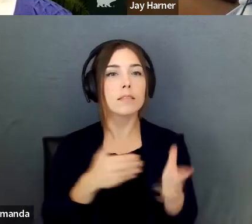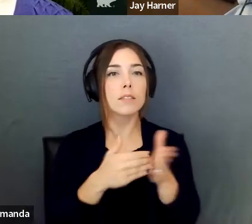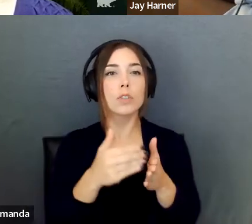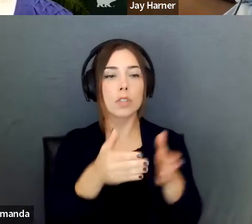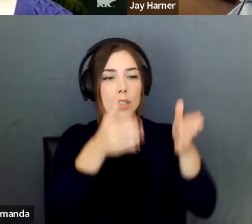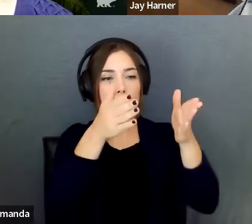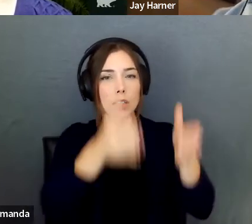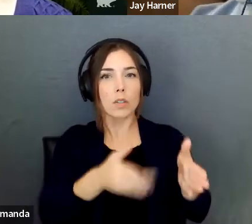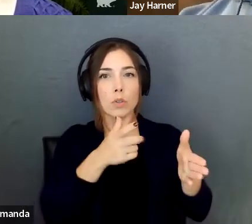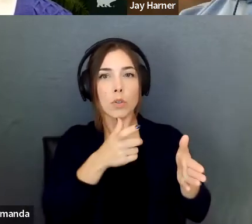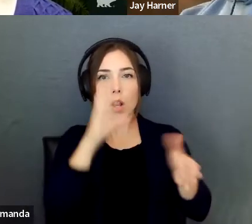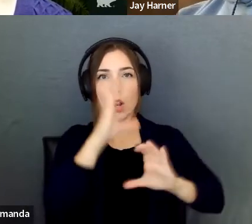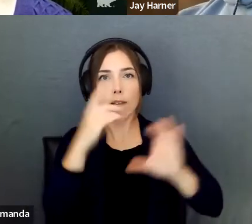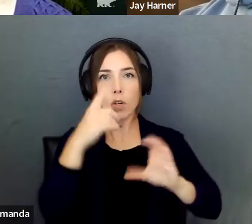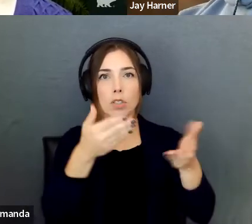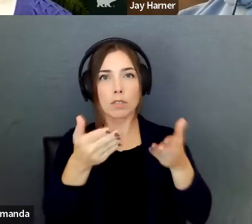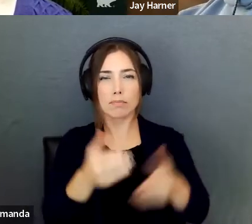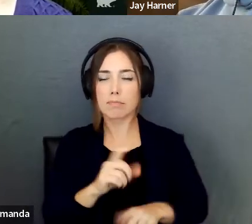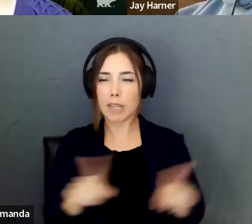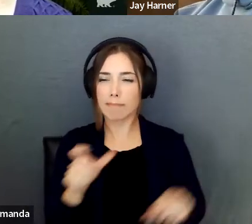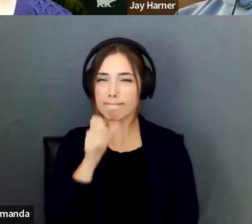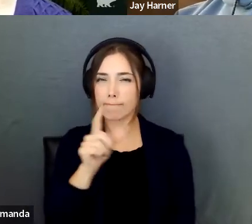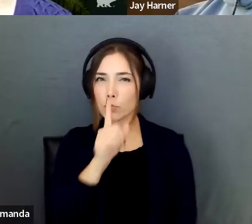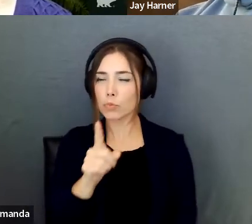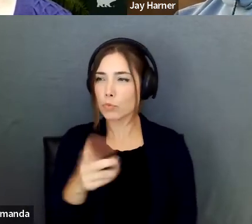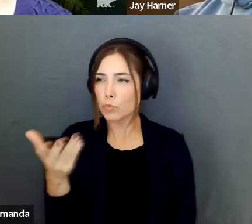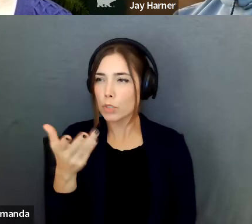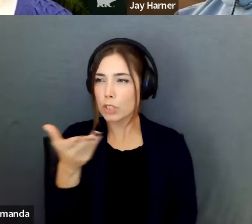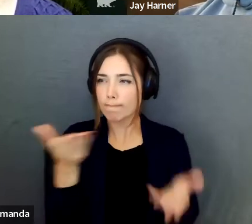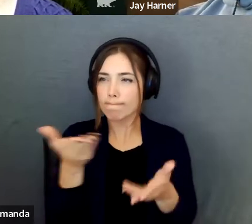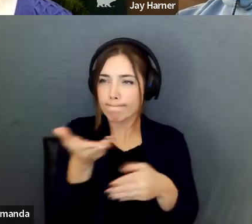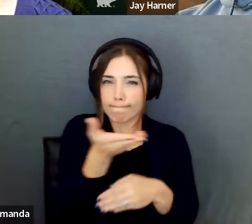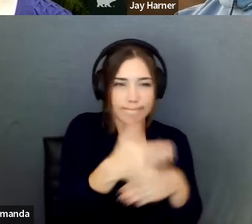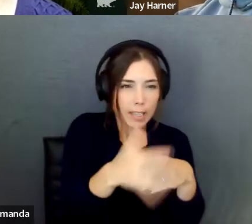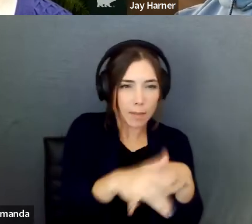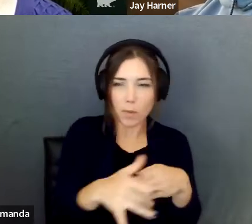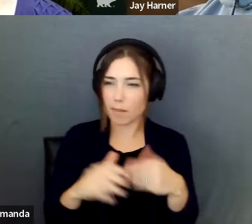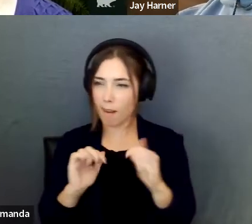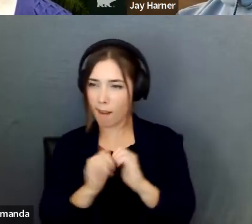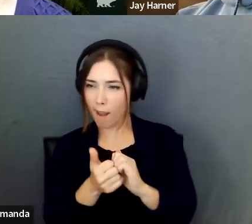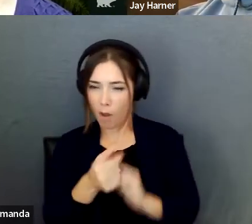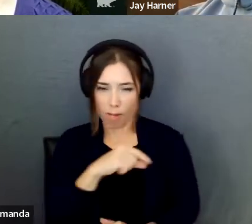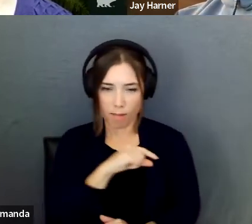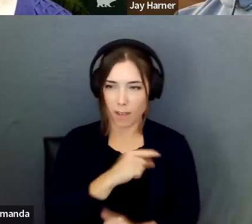are what services are out there for them, how they qualify what financial restrictionses are.